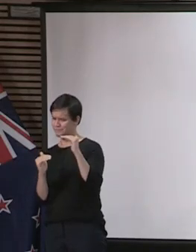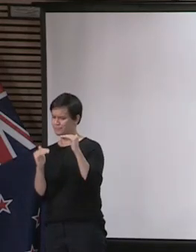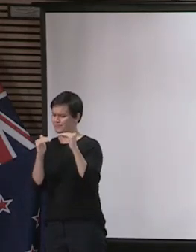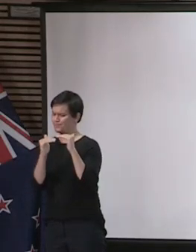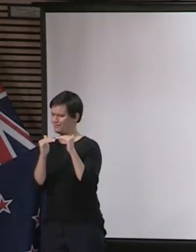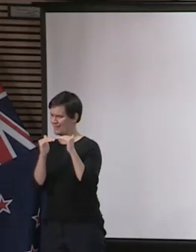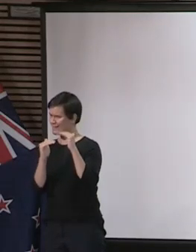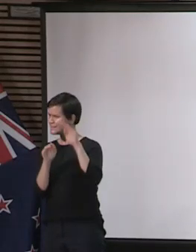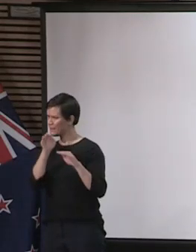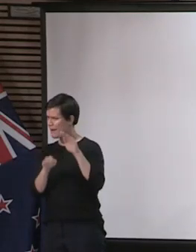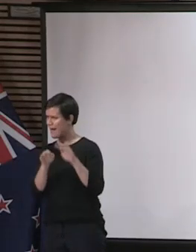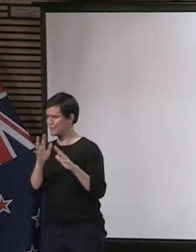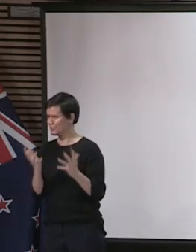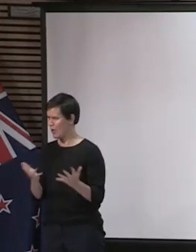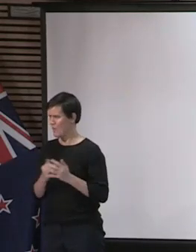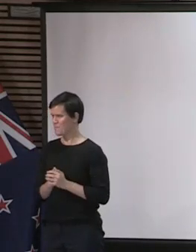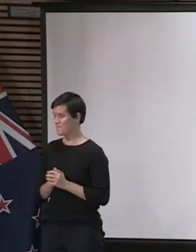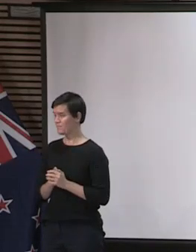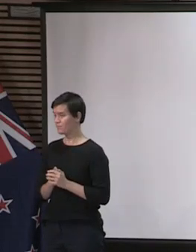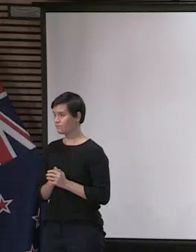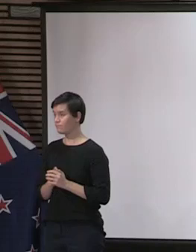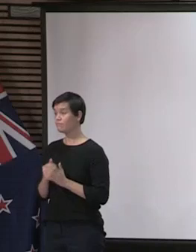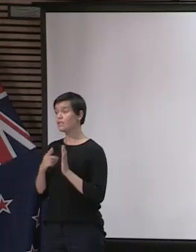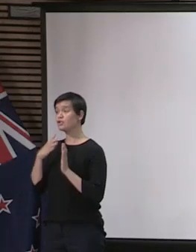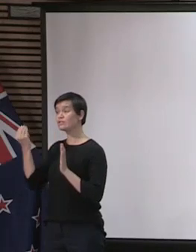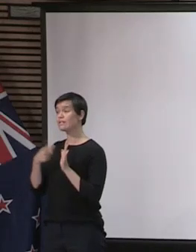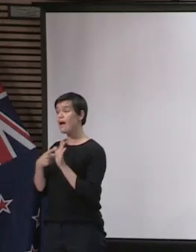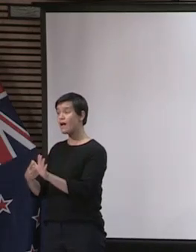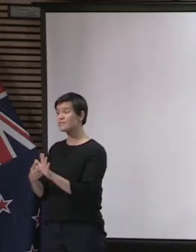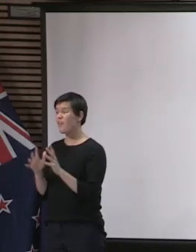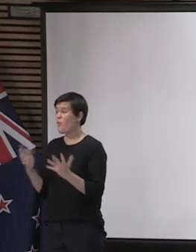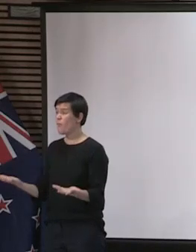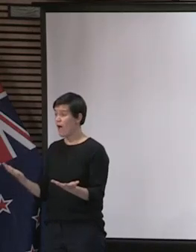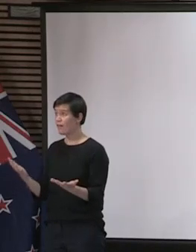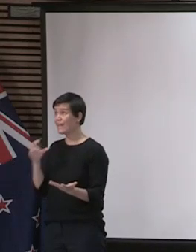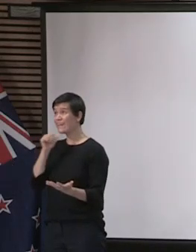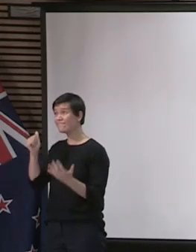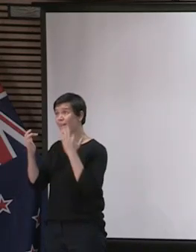you have said repeatedly, it is not that different from level 4. Do you not trust New